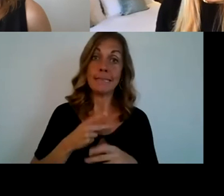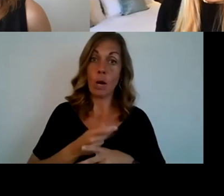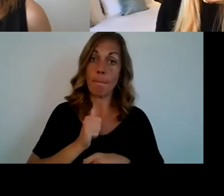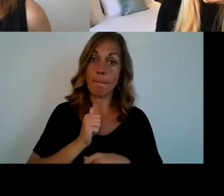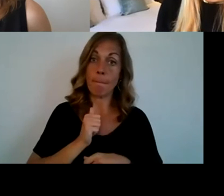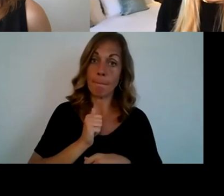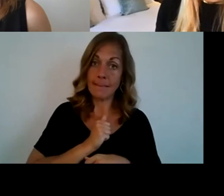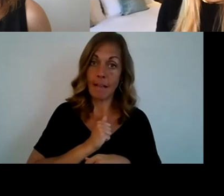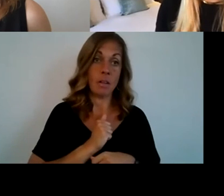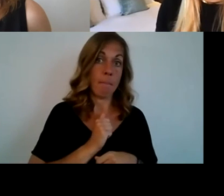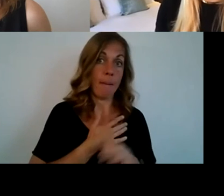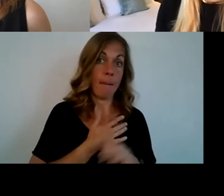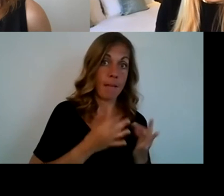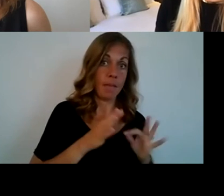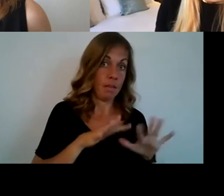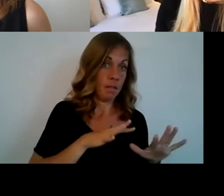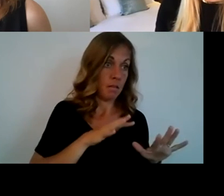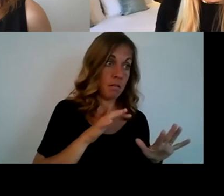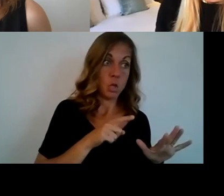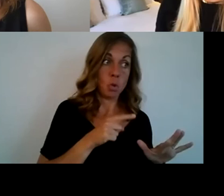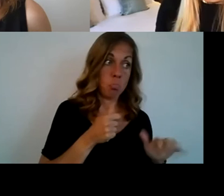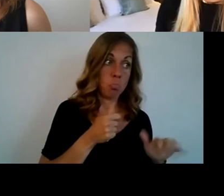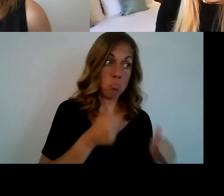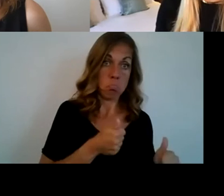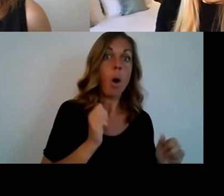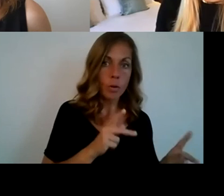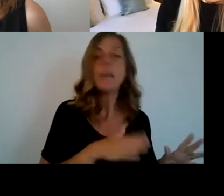who are potentially at risk are good. Let me take care of the people who work for me.